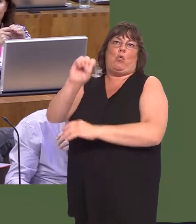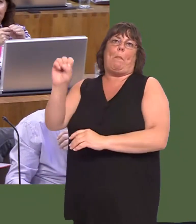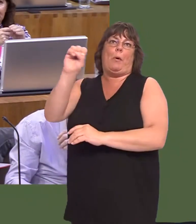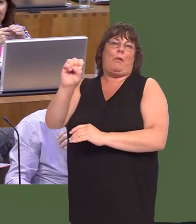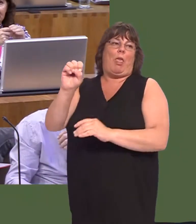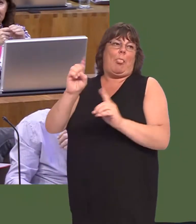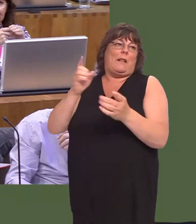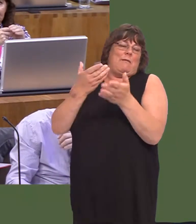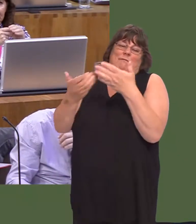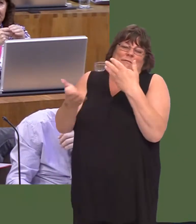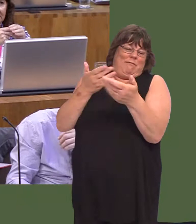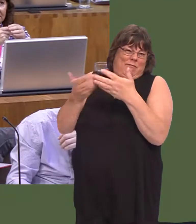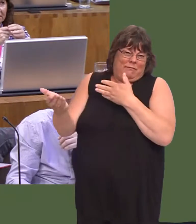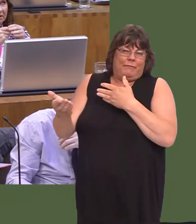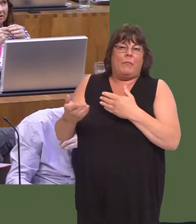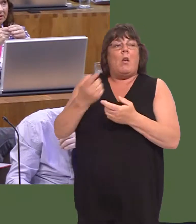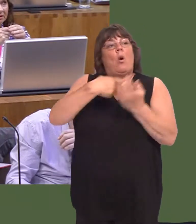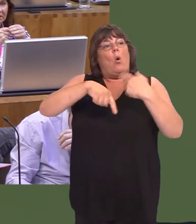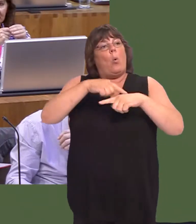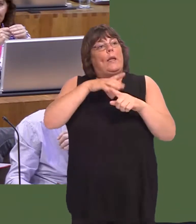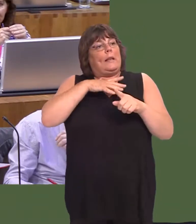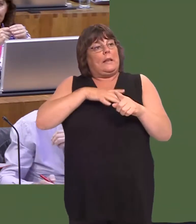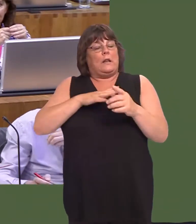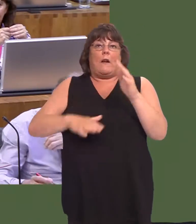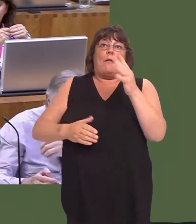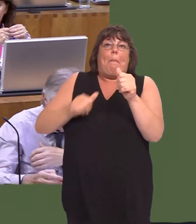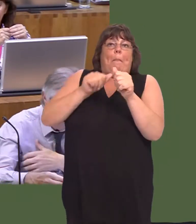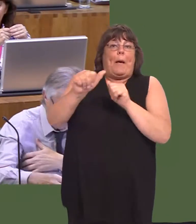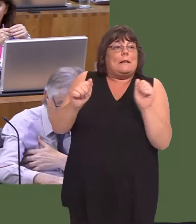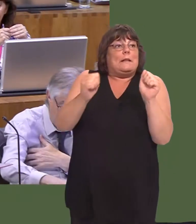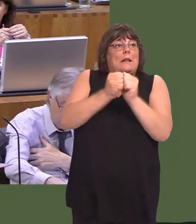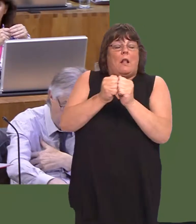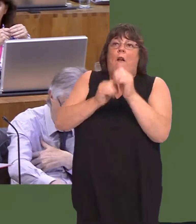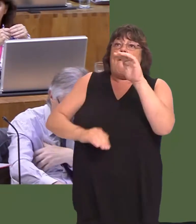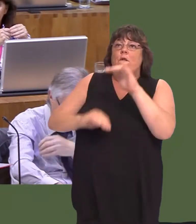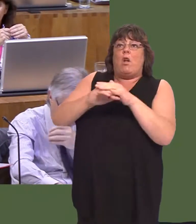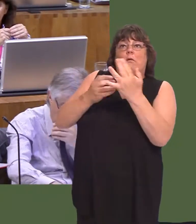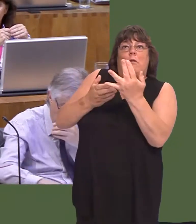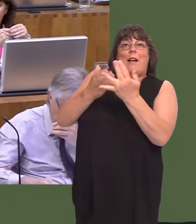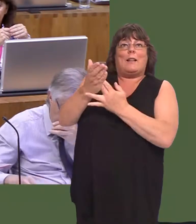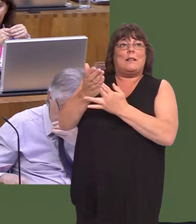resolved. What we need to do is to make sure we get the best dealófull, unfettered access to the single market for Welsh businesses, as sheís already agreed to.